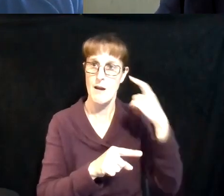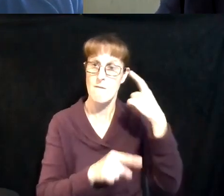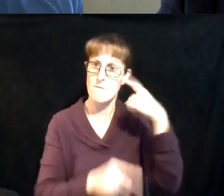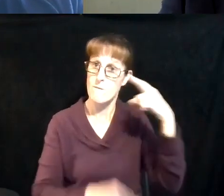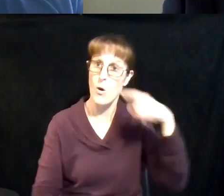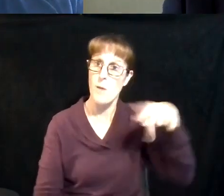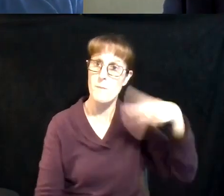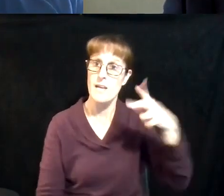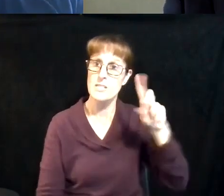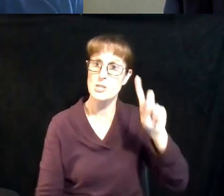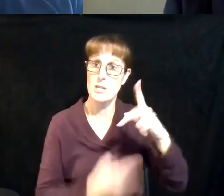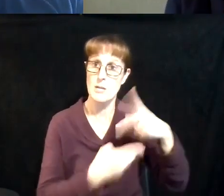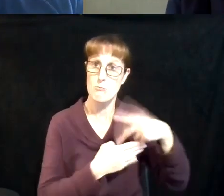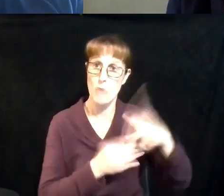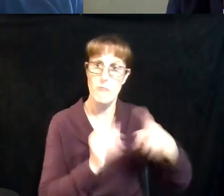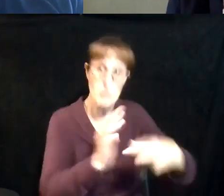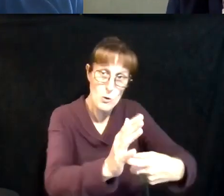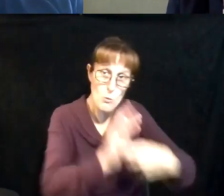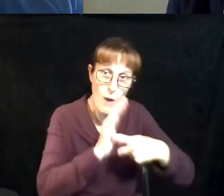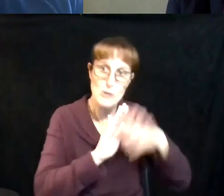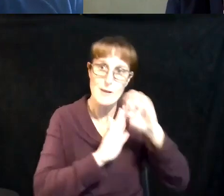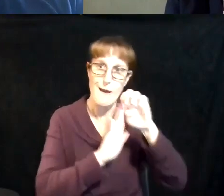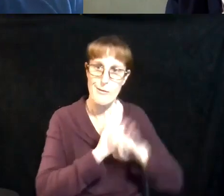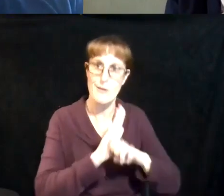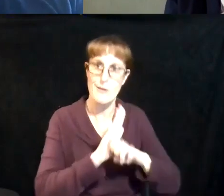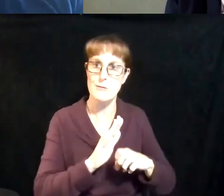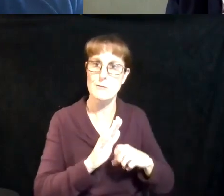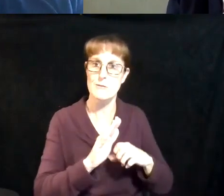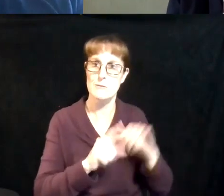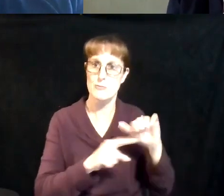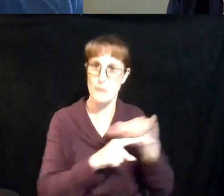These issues around causing pain to people